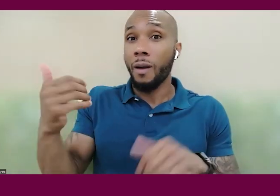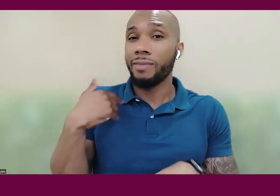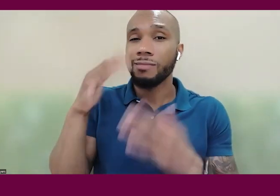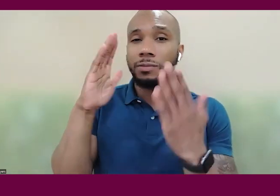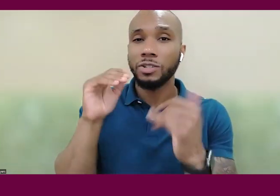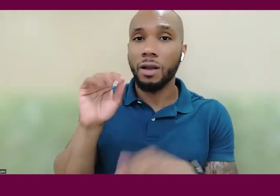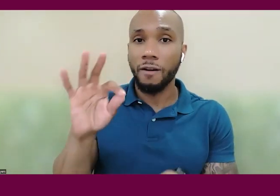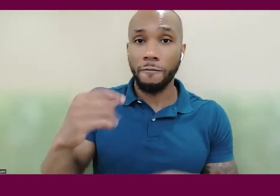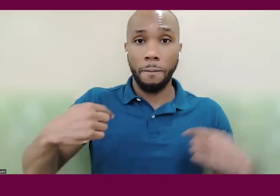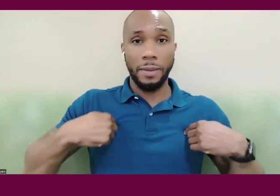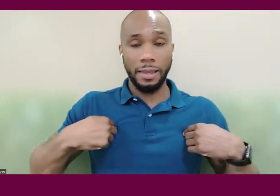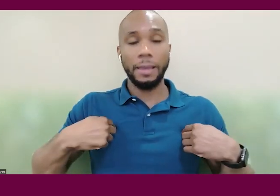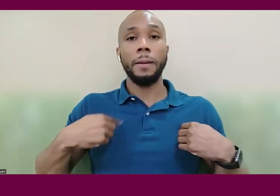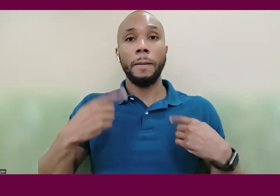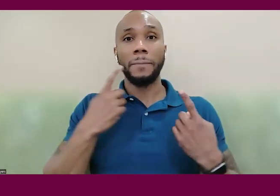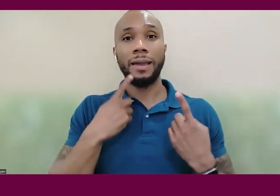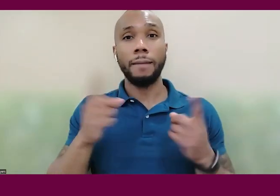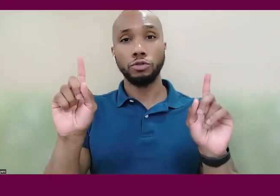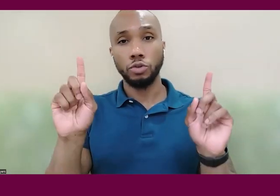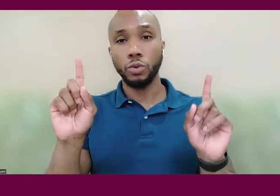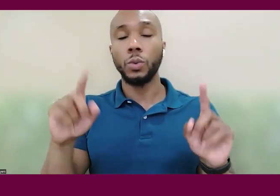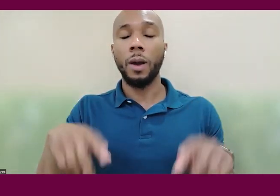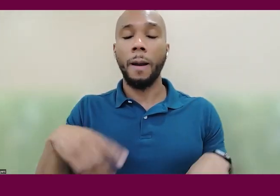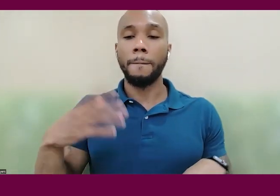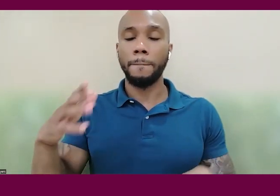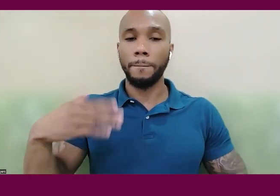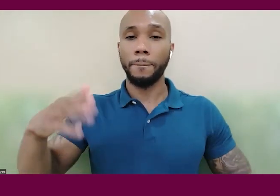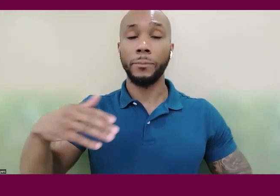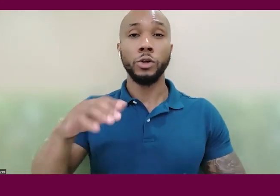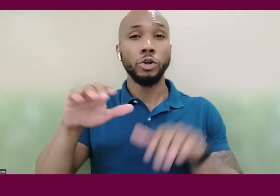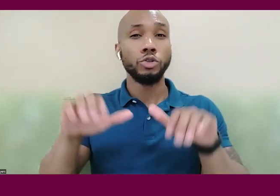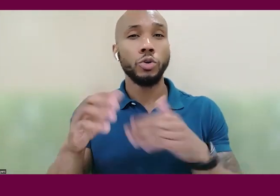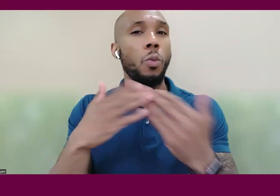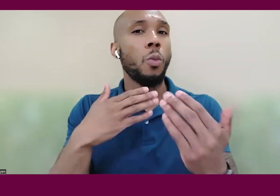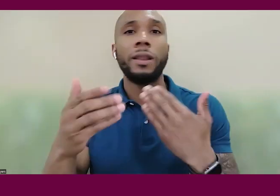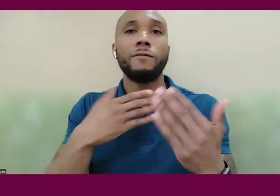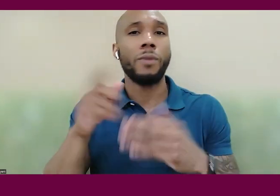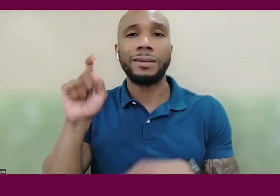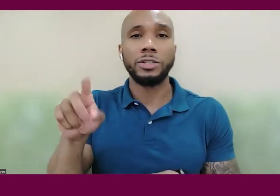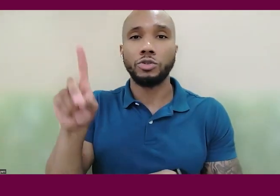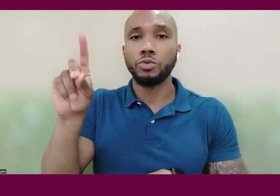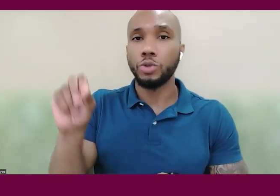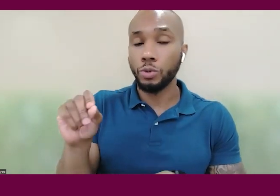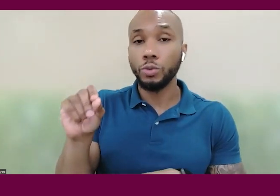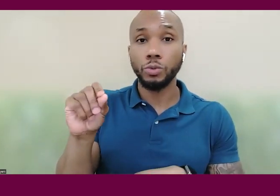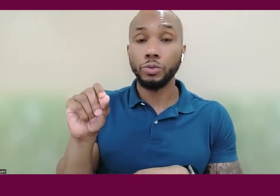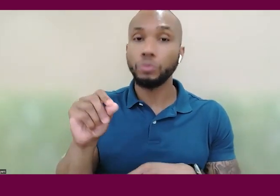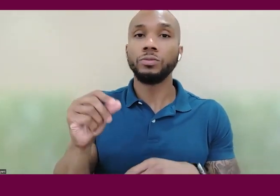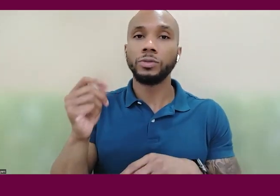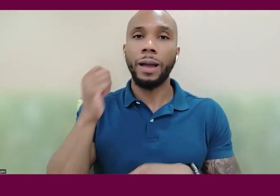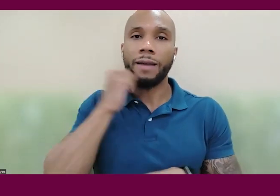of me being able to do whatever it is I needed to do to be able to go from day to day.